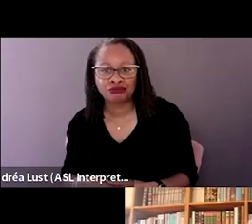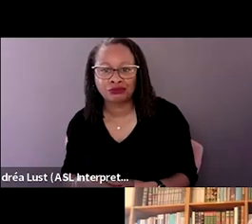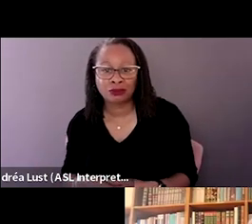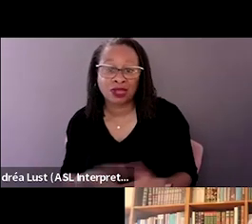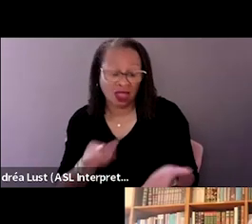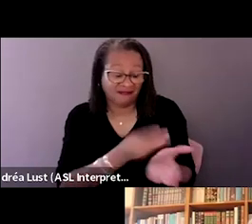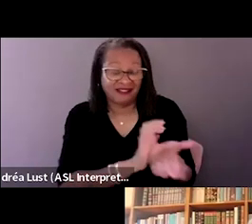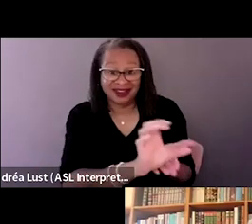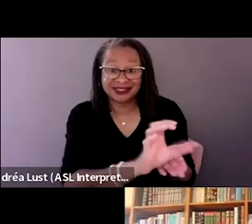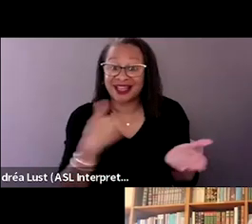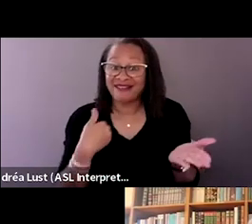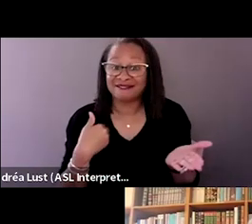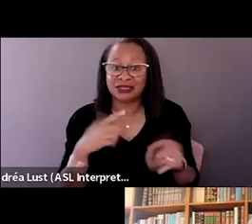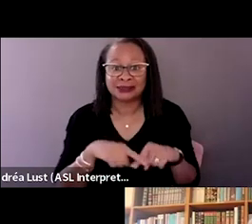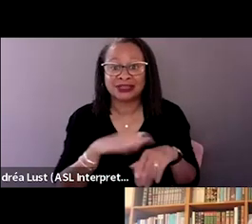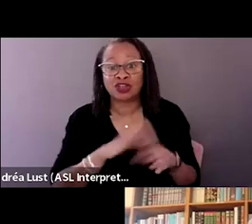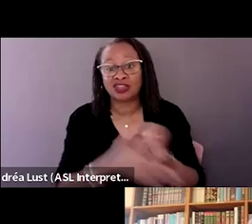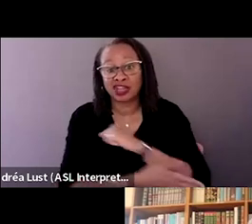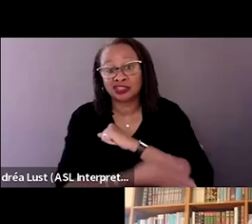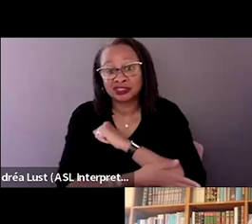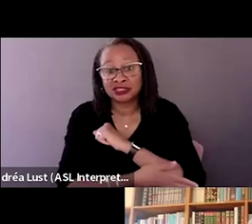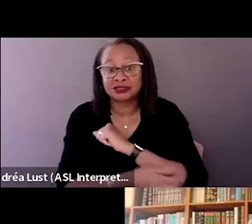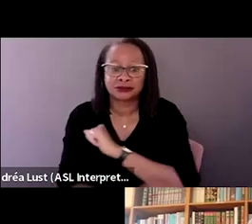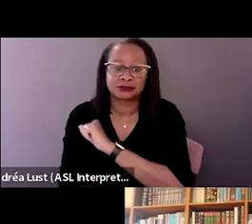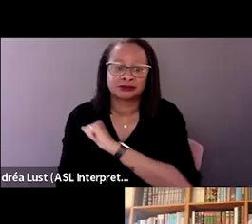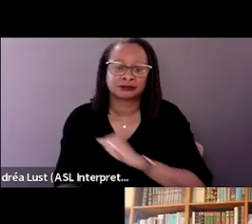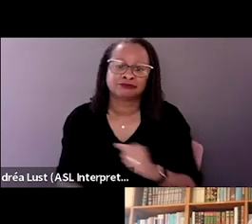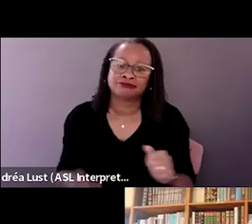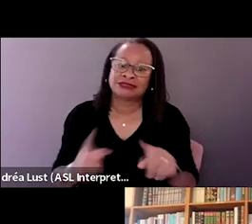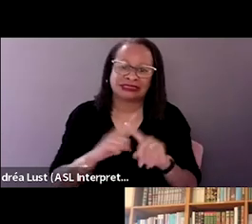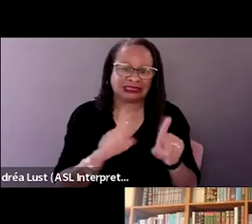it depends of the countries, the Nordic countries are different with funding.